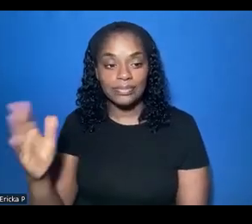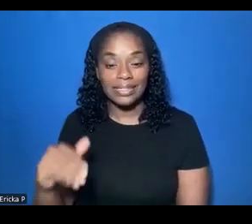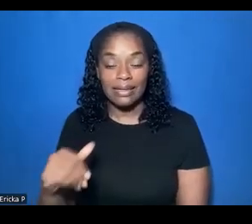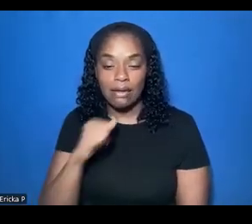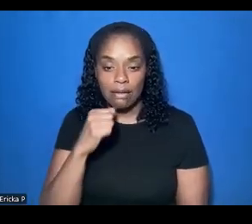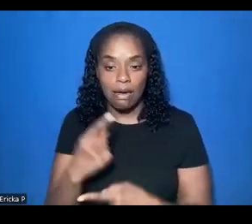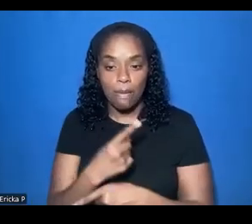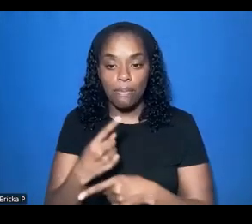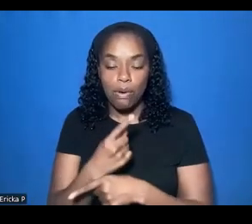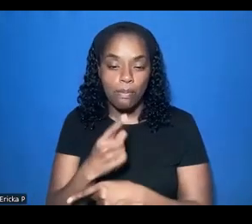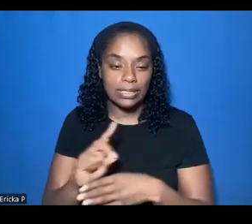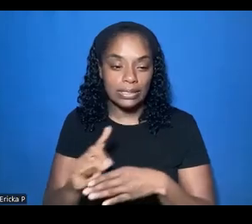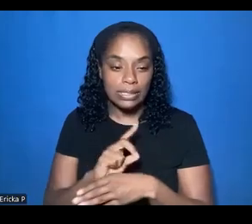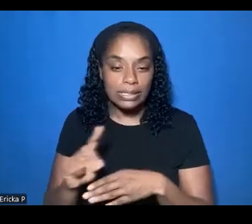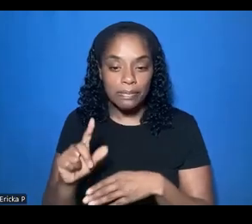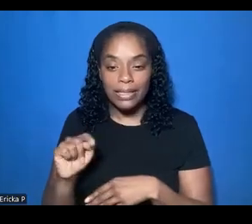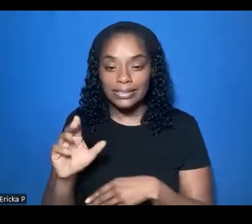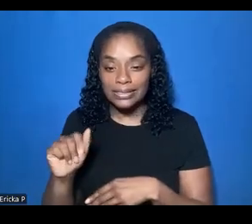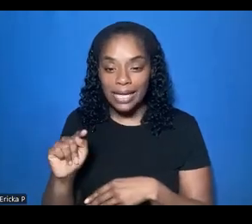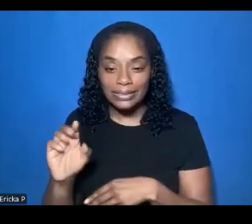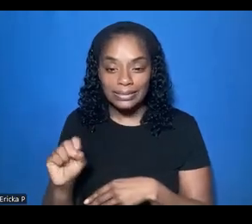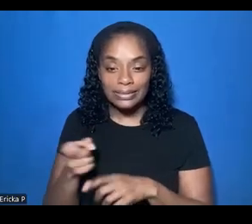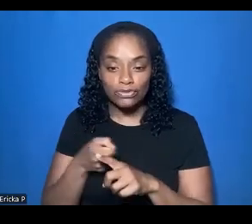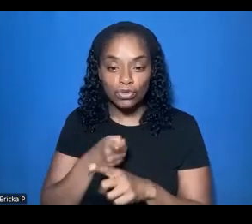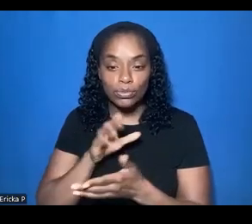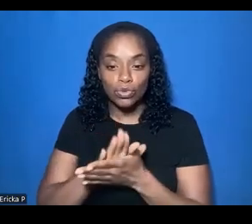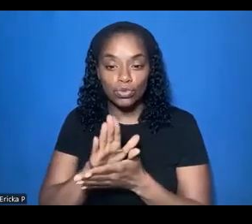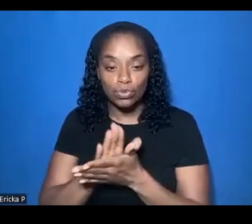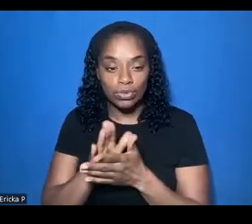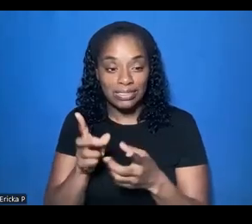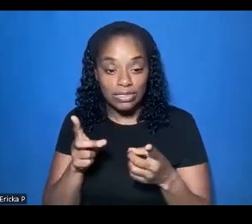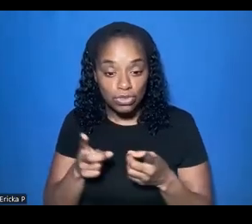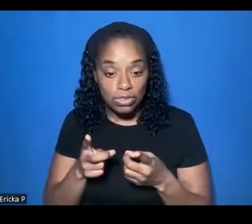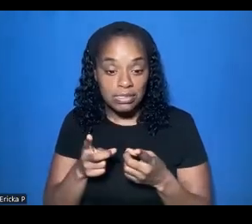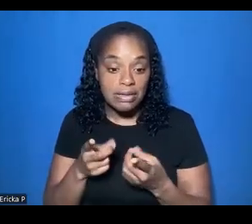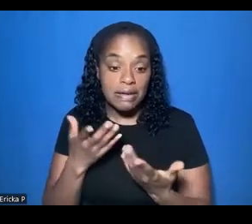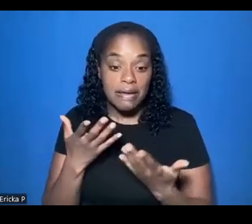tactics that the school district may use. School staff may use suspensions,